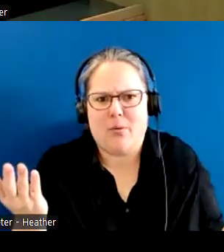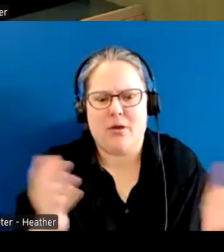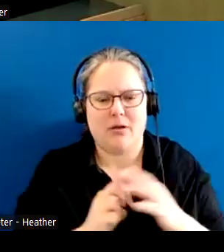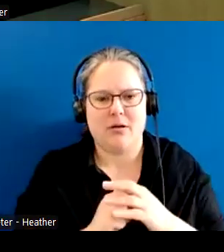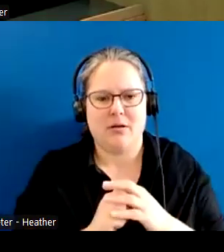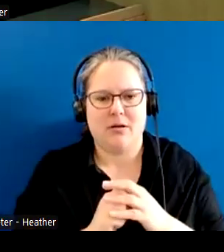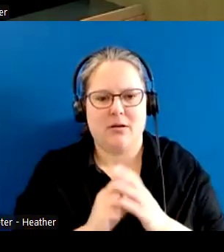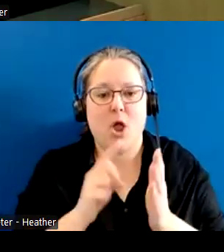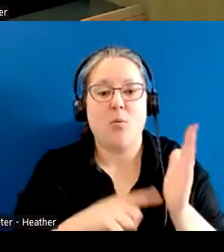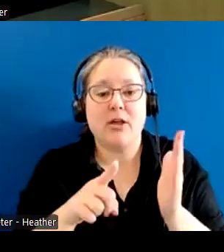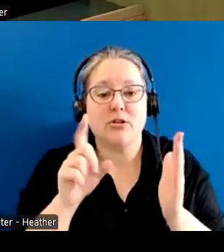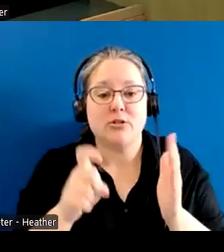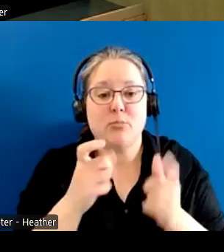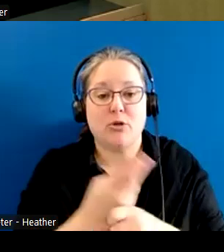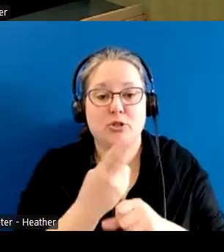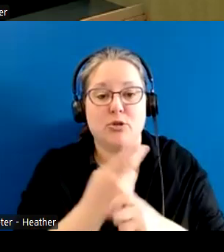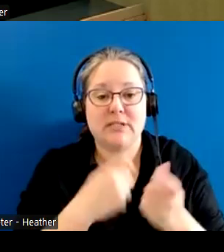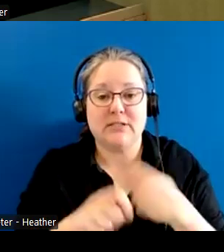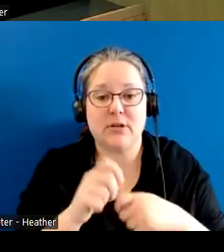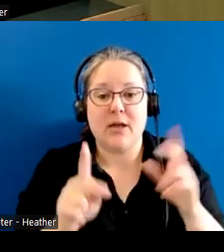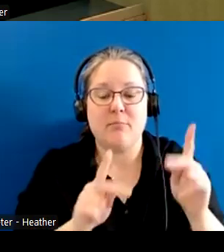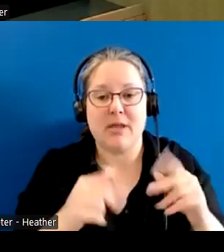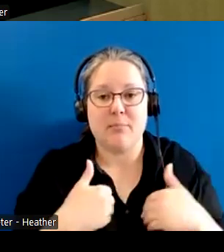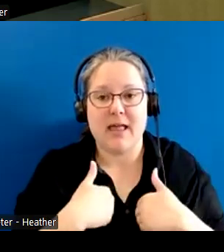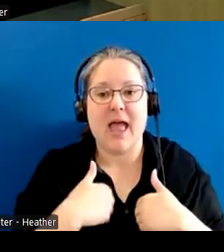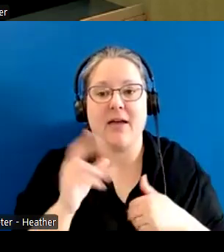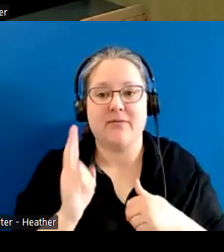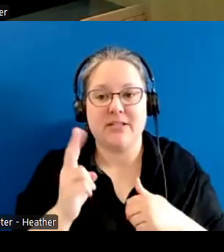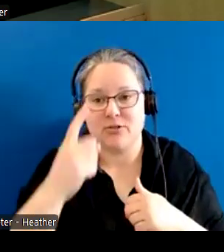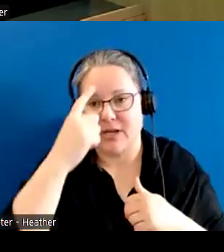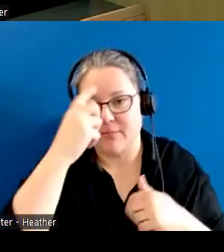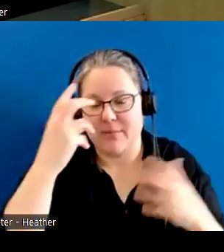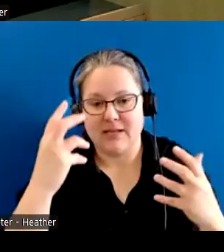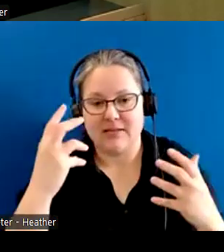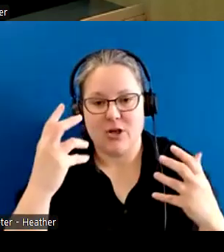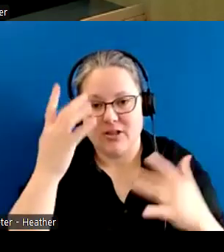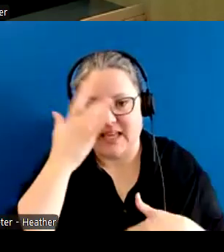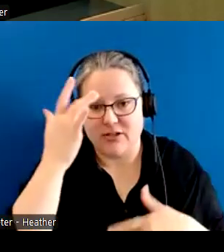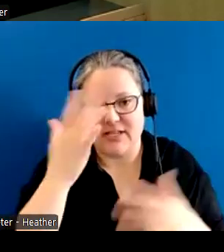you're supposed to use instead? People who have a history of mental illness. You know, I mean,